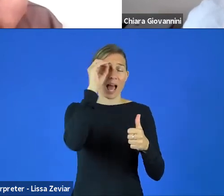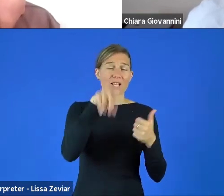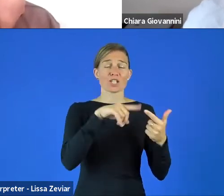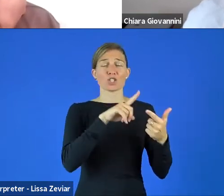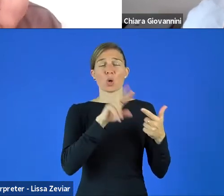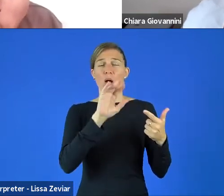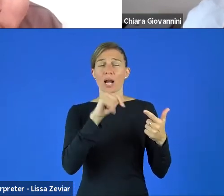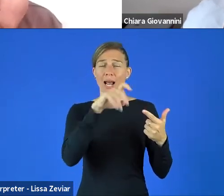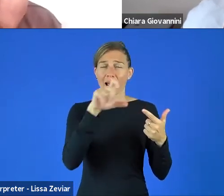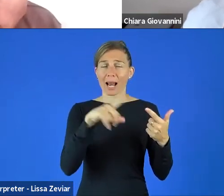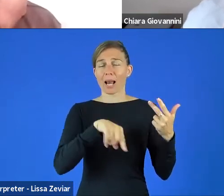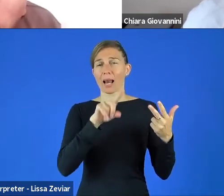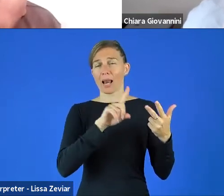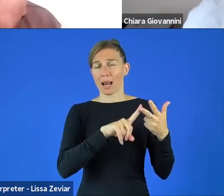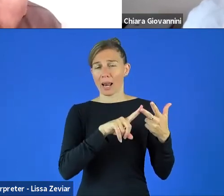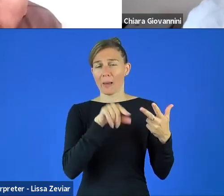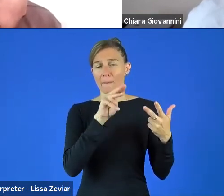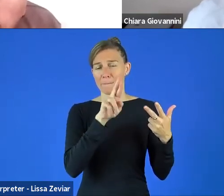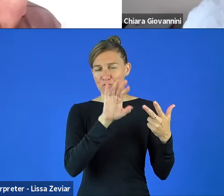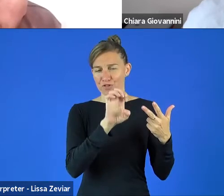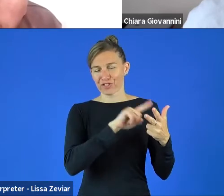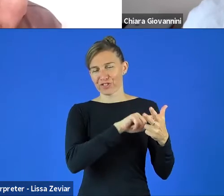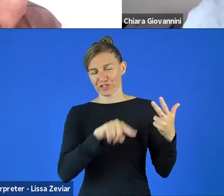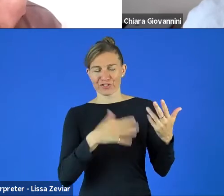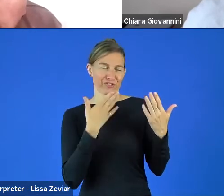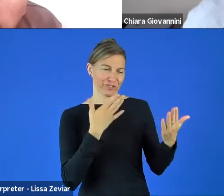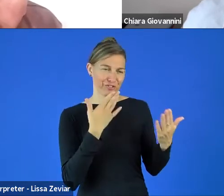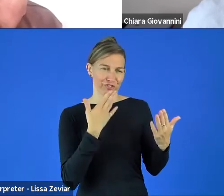To briefly let you know, we decided to do this webinar